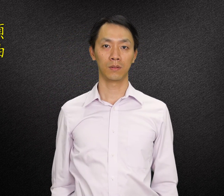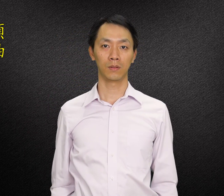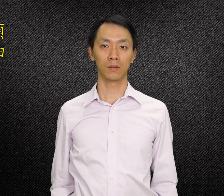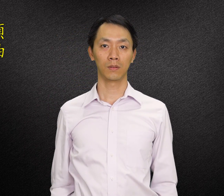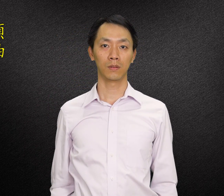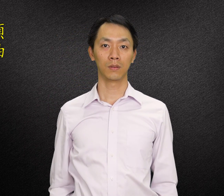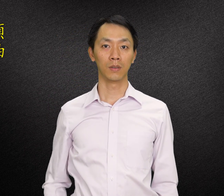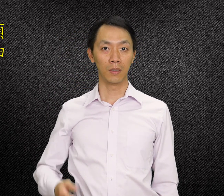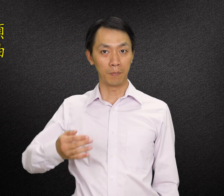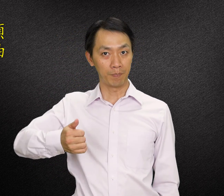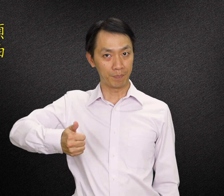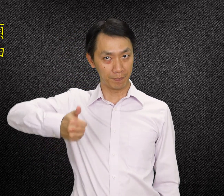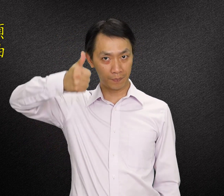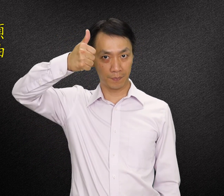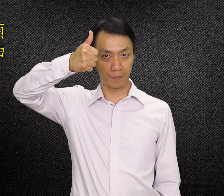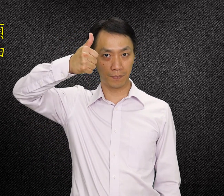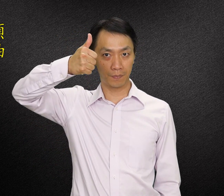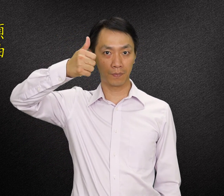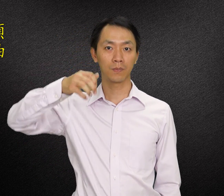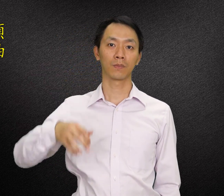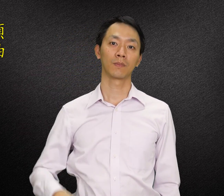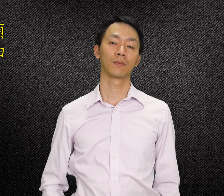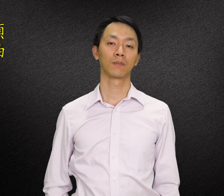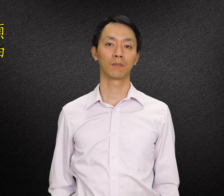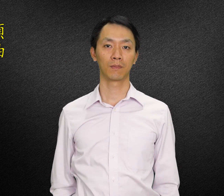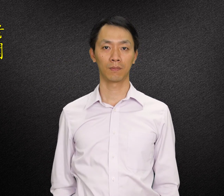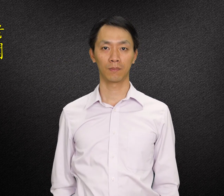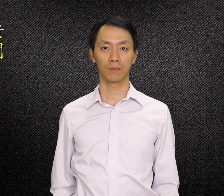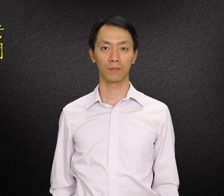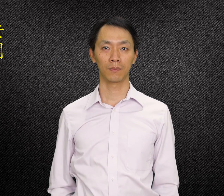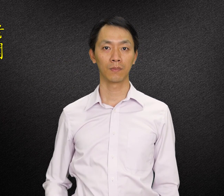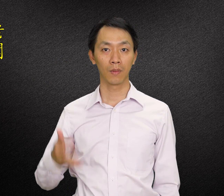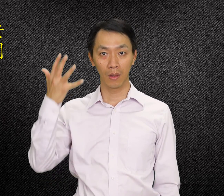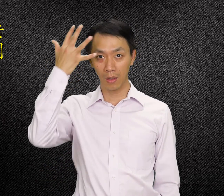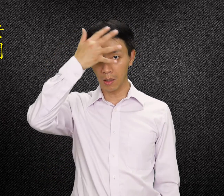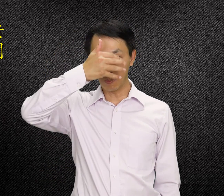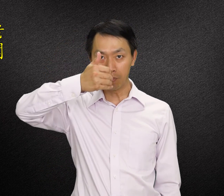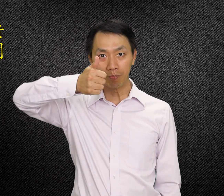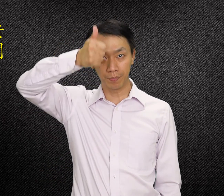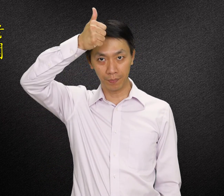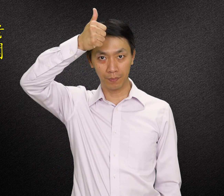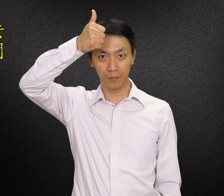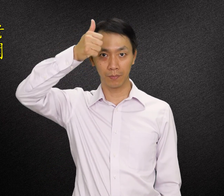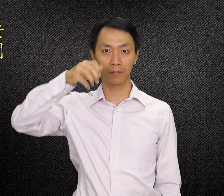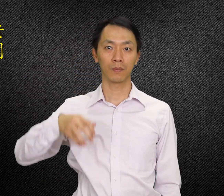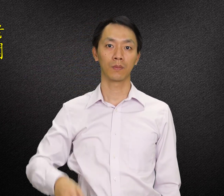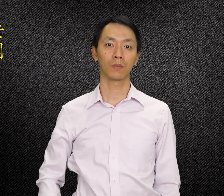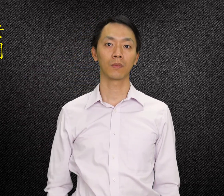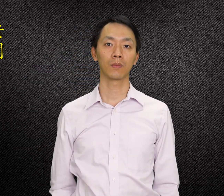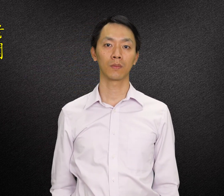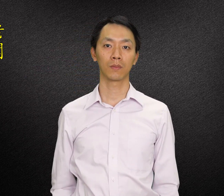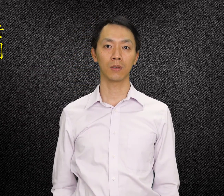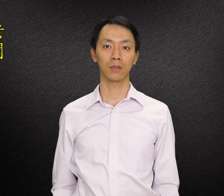leader | chief boss (slow version)